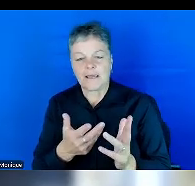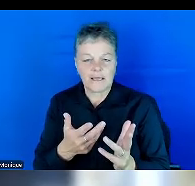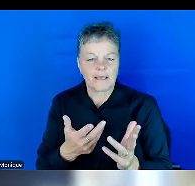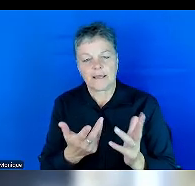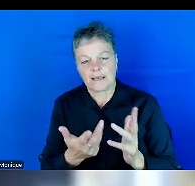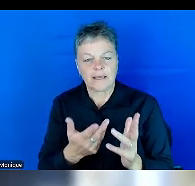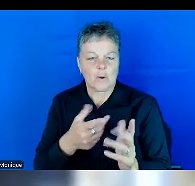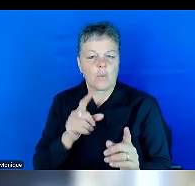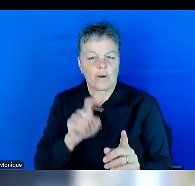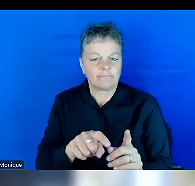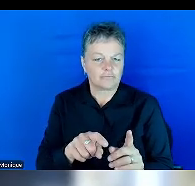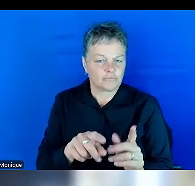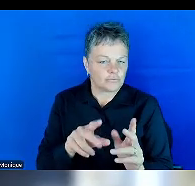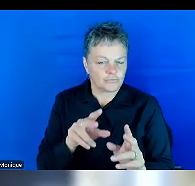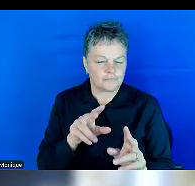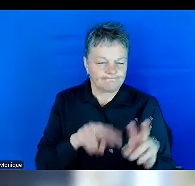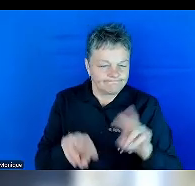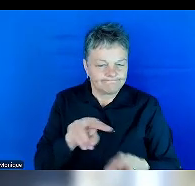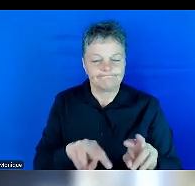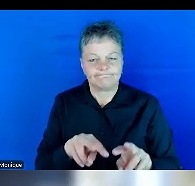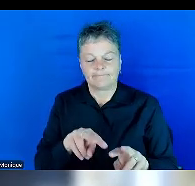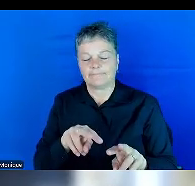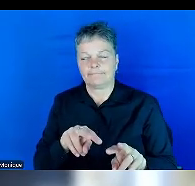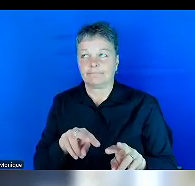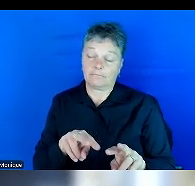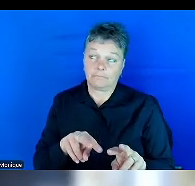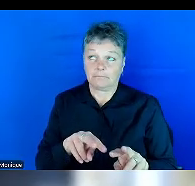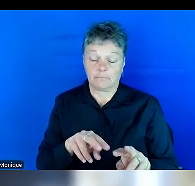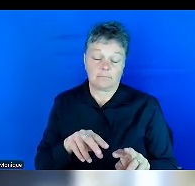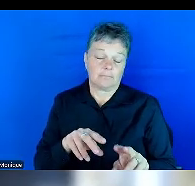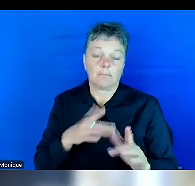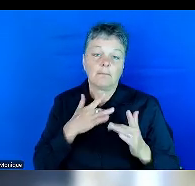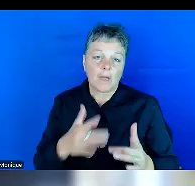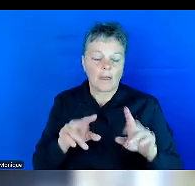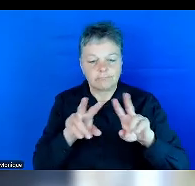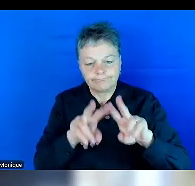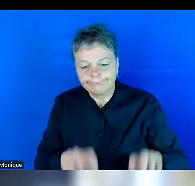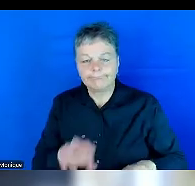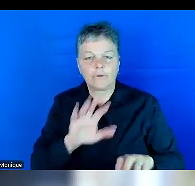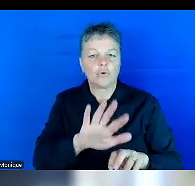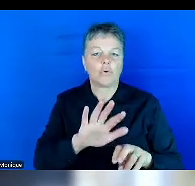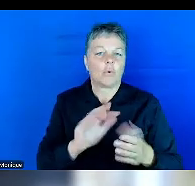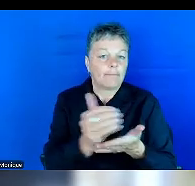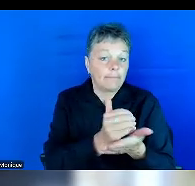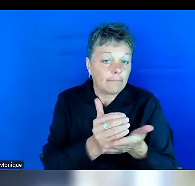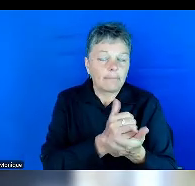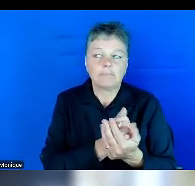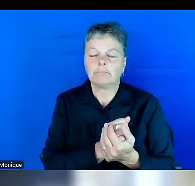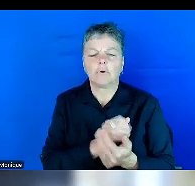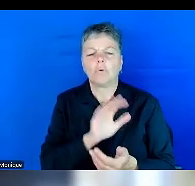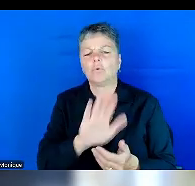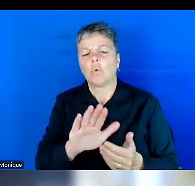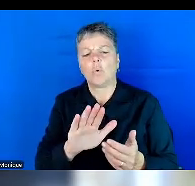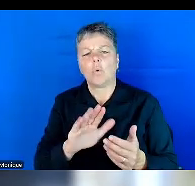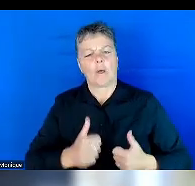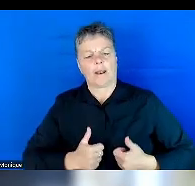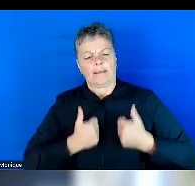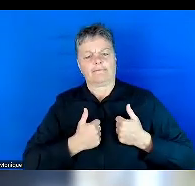of things. Um but mostly their income, how many people are in their household etc. Um so that